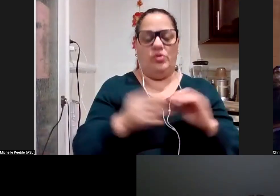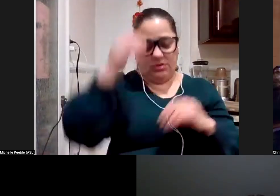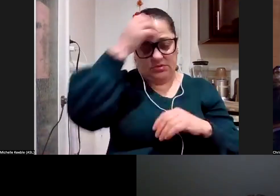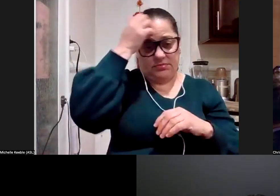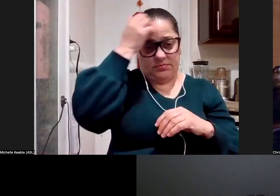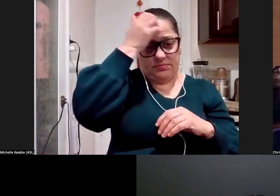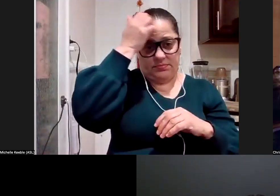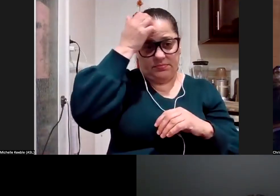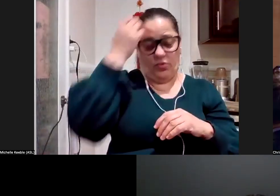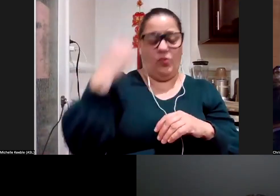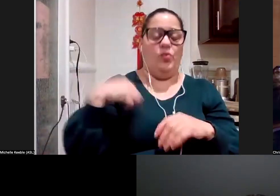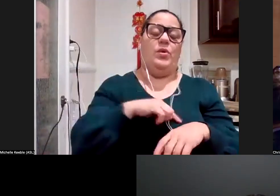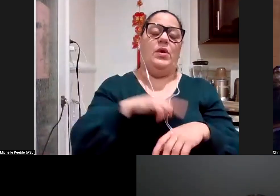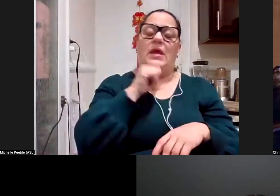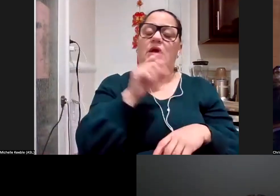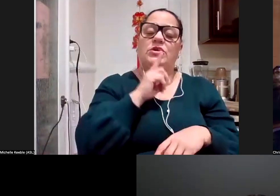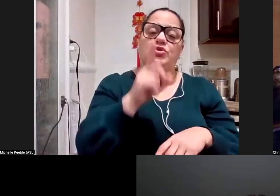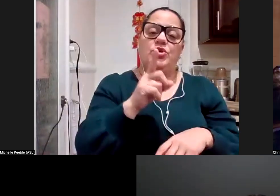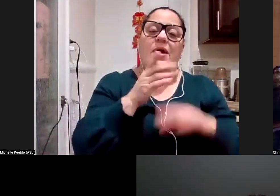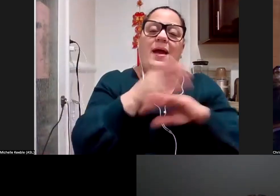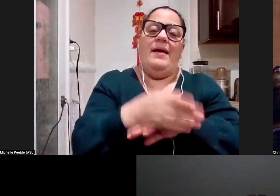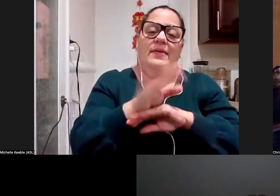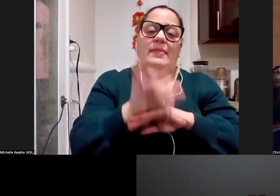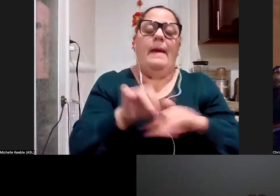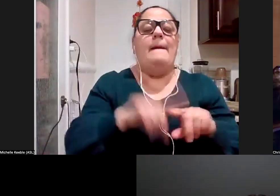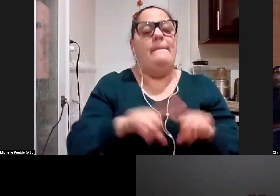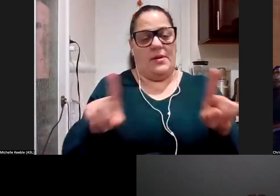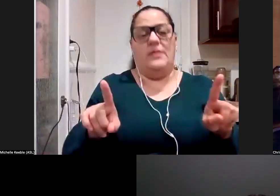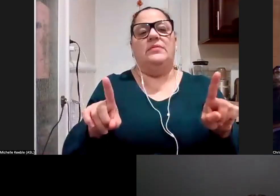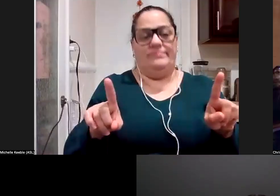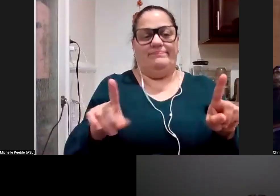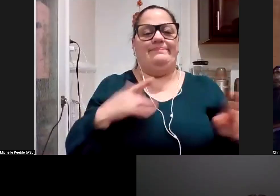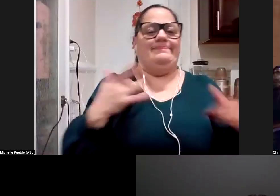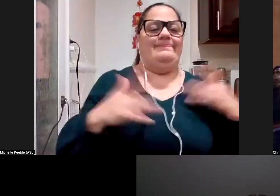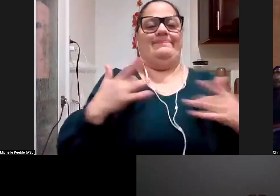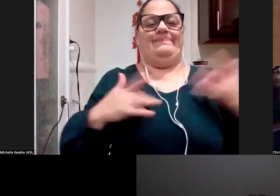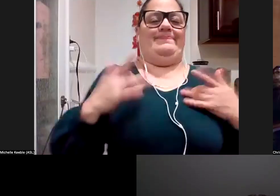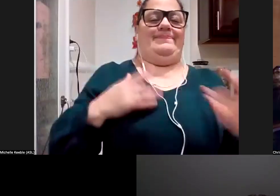going to go after that. Um, but I'm very excited that Justin's room is going to be